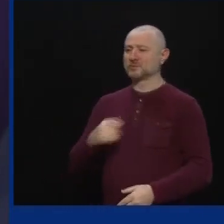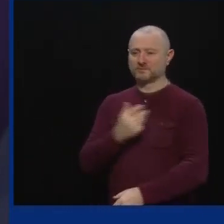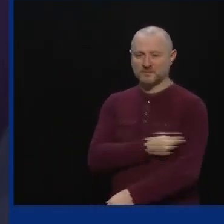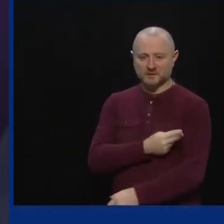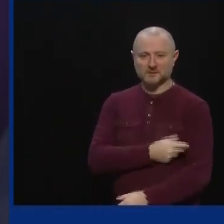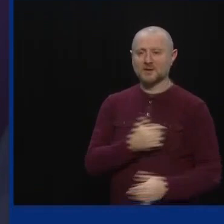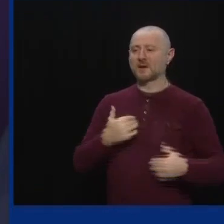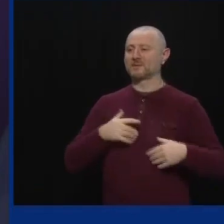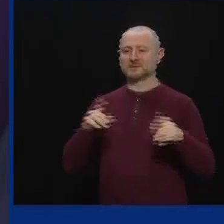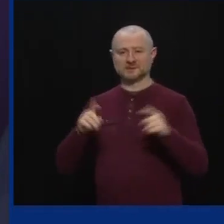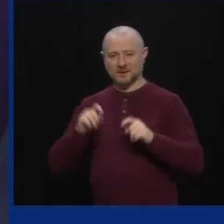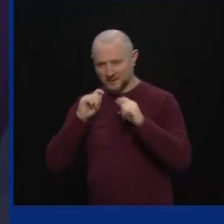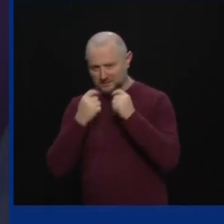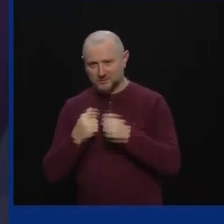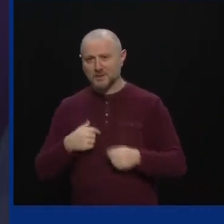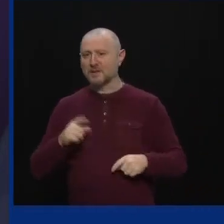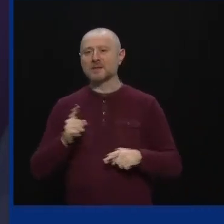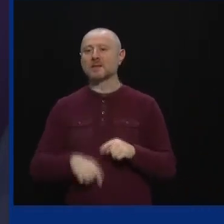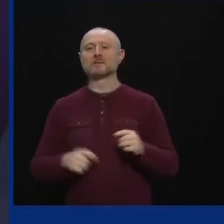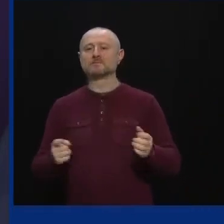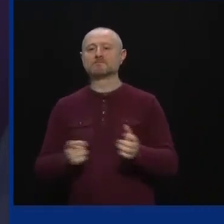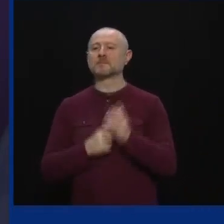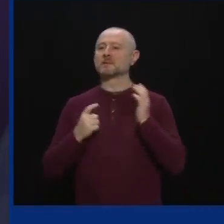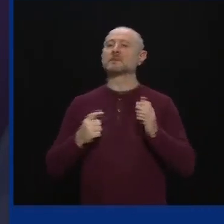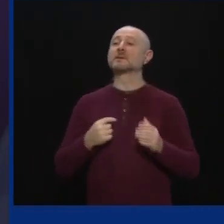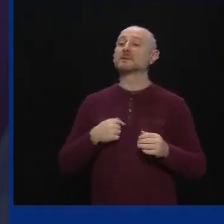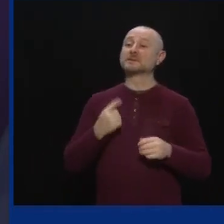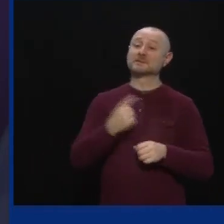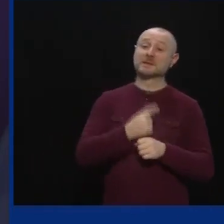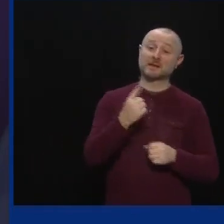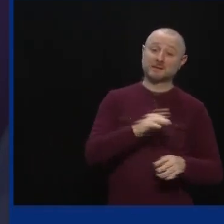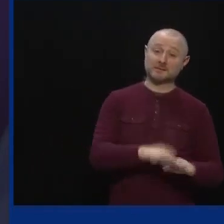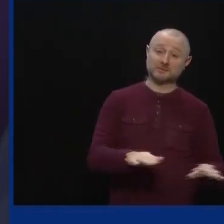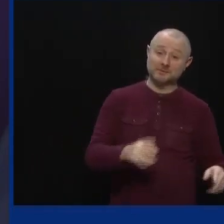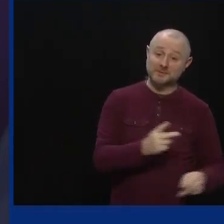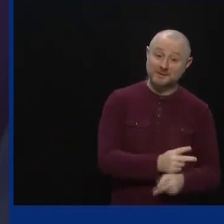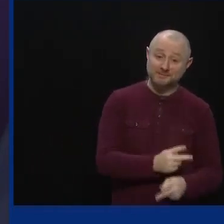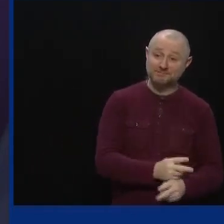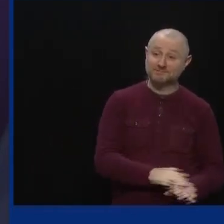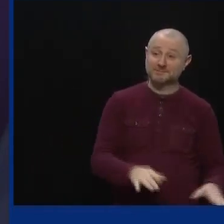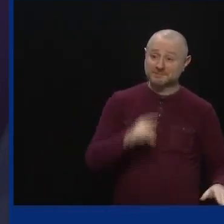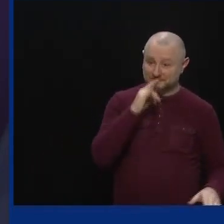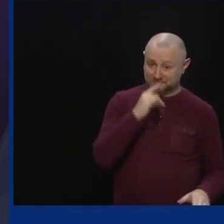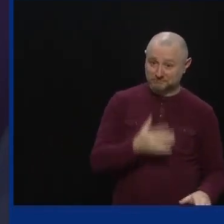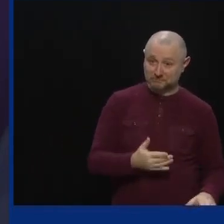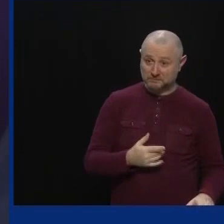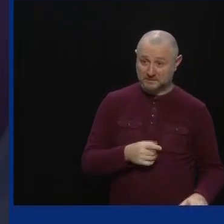TO UNDER THE CURRENT FEDERAL LAWS. BUT PEOPLE ARE REQUIRED TO MERIT A QUALITY MASK WHEN THEY ARRIVE. THEY SHOULD BE VACCINATED.